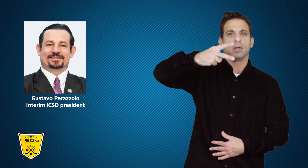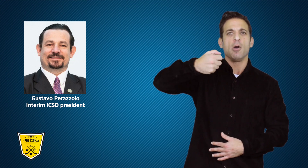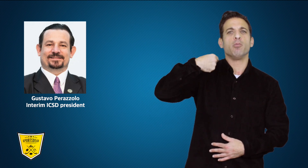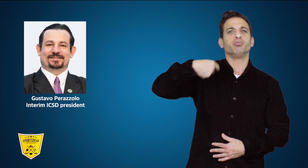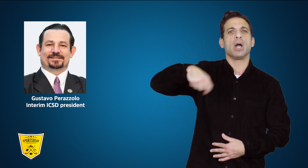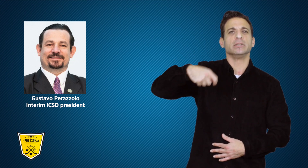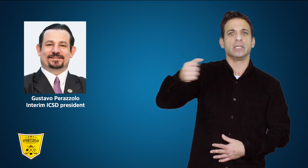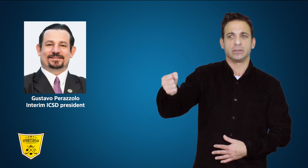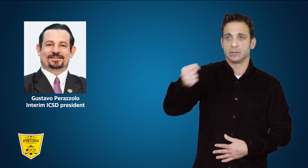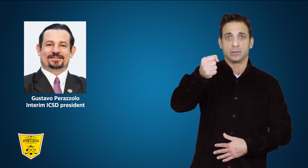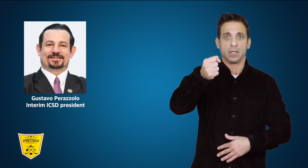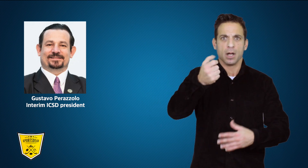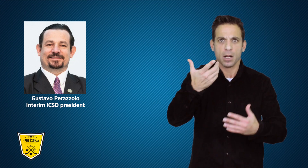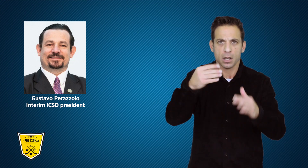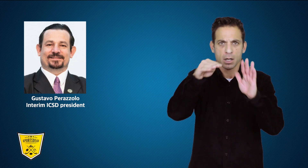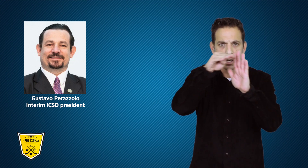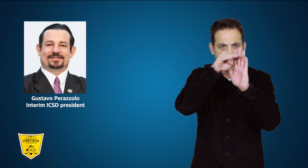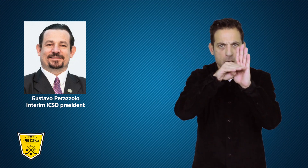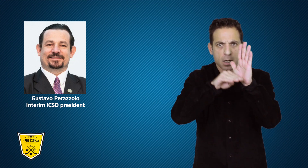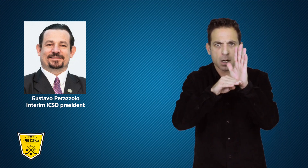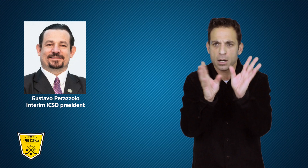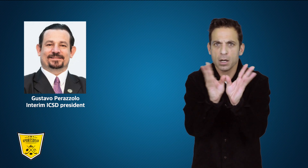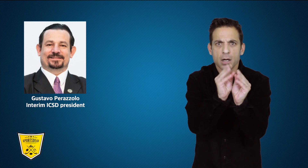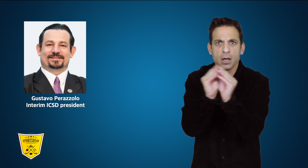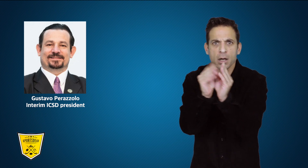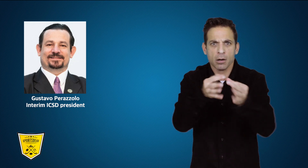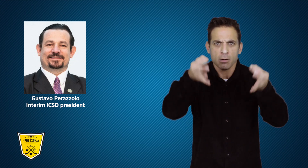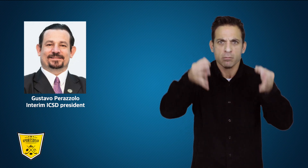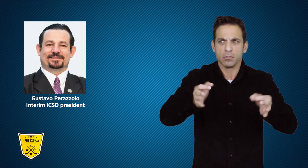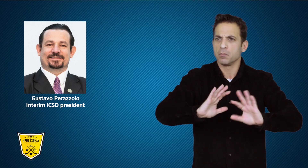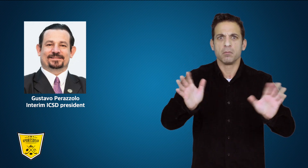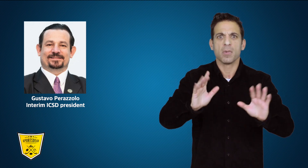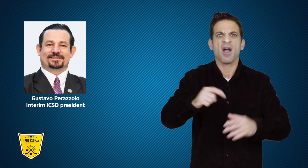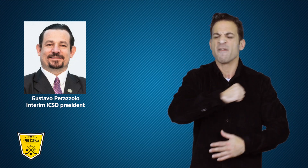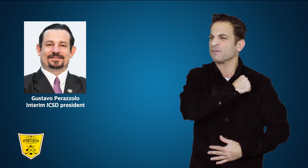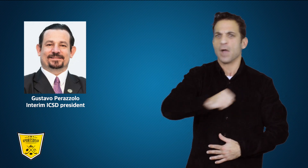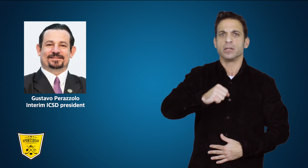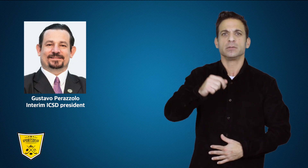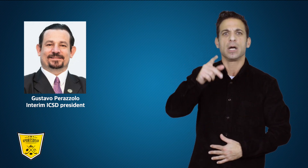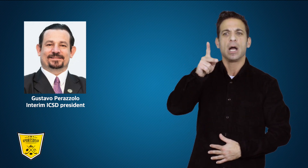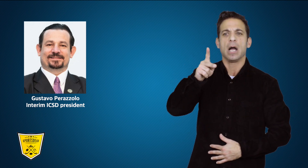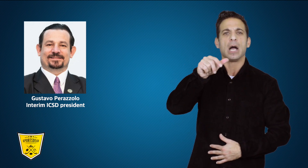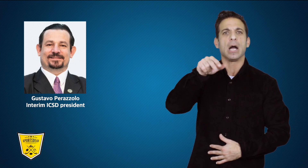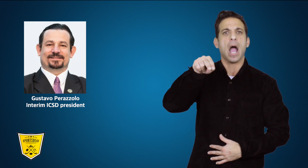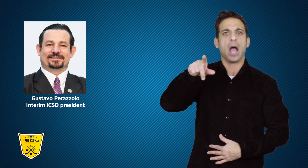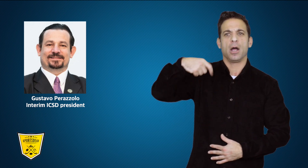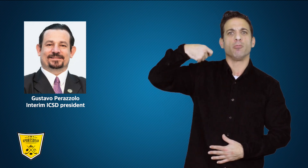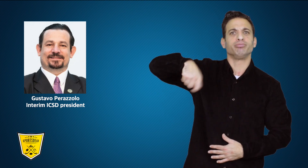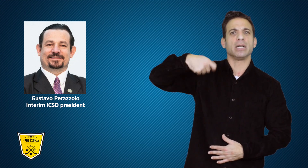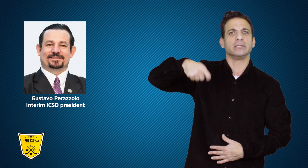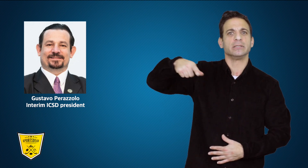at that board meeting was not met. After Kang's sudden resignation,